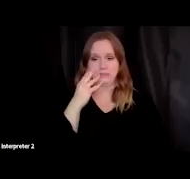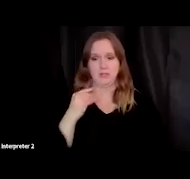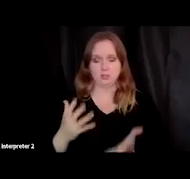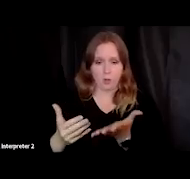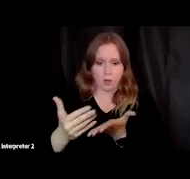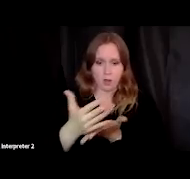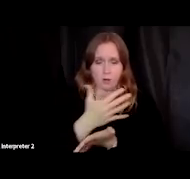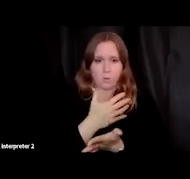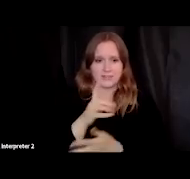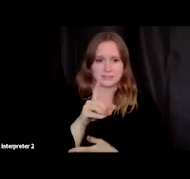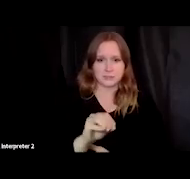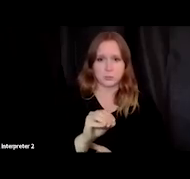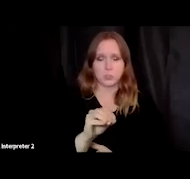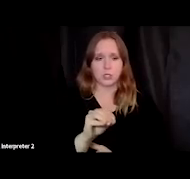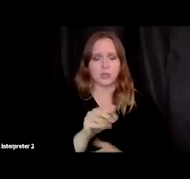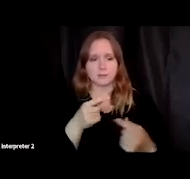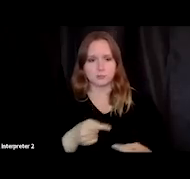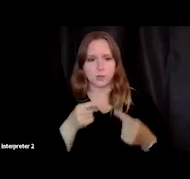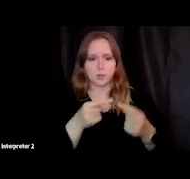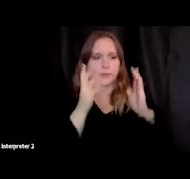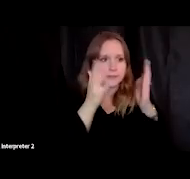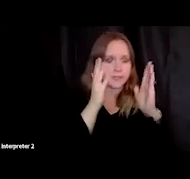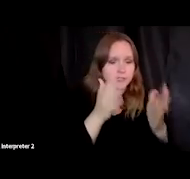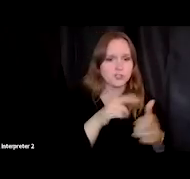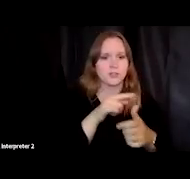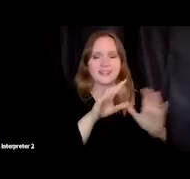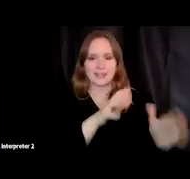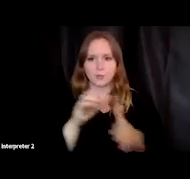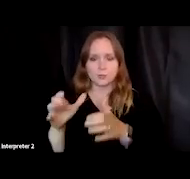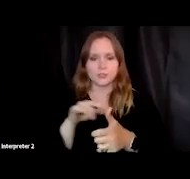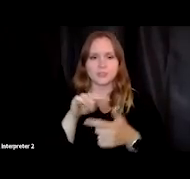with attention, categorization, memory, perception,